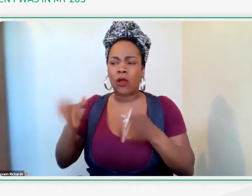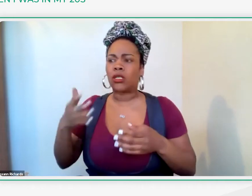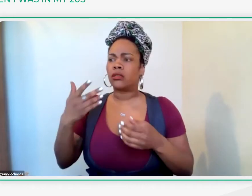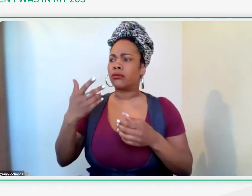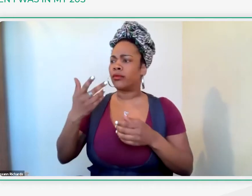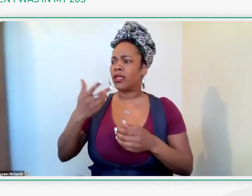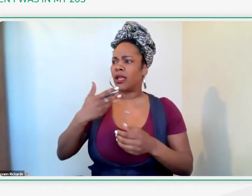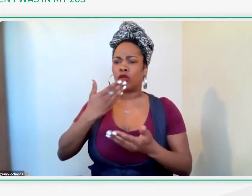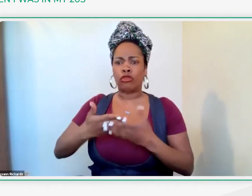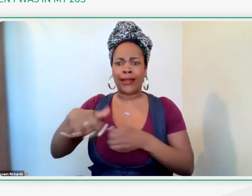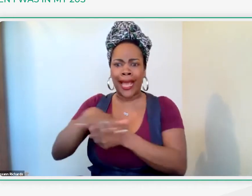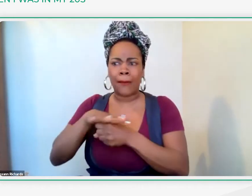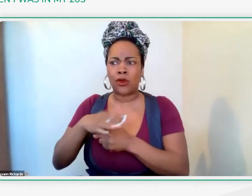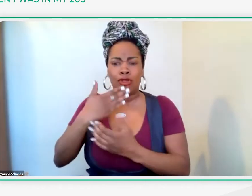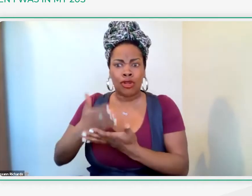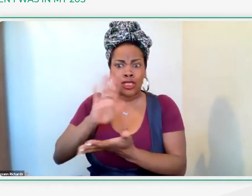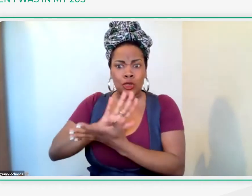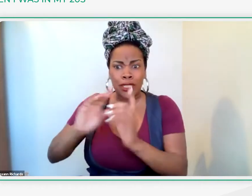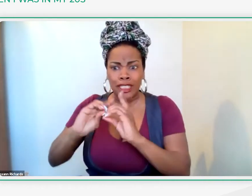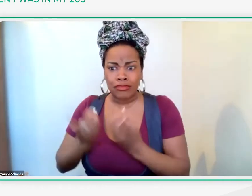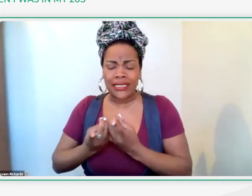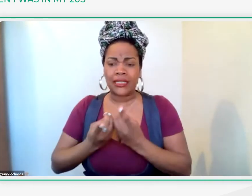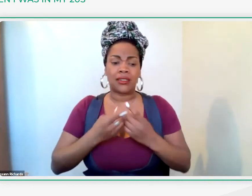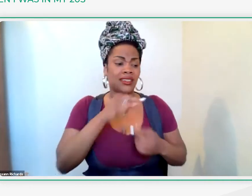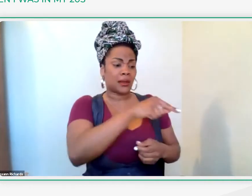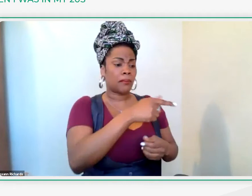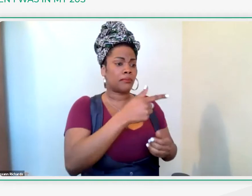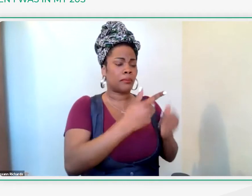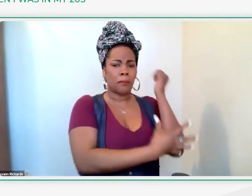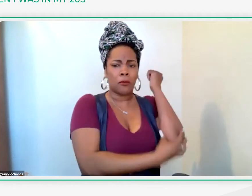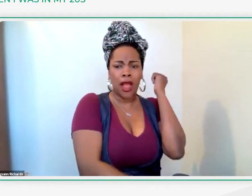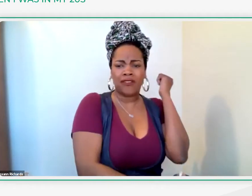Whereas the white people would be able to live in a nicer neighborhood, a better school